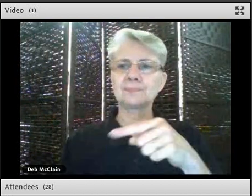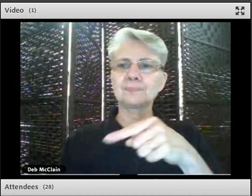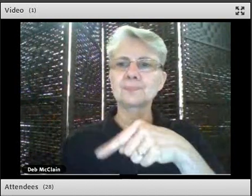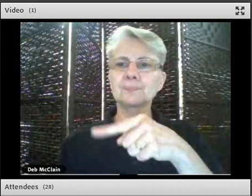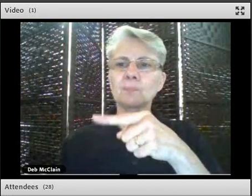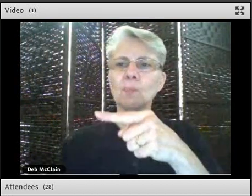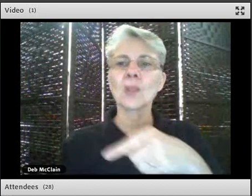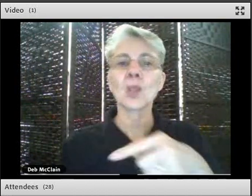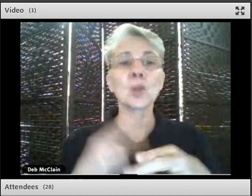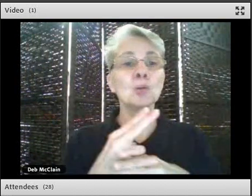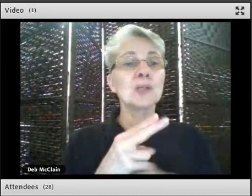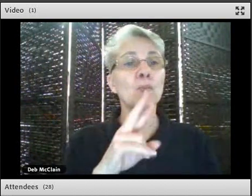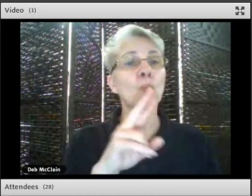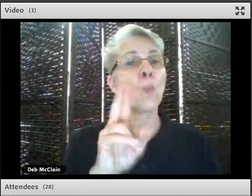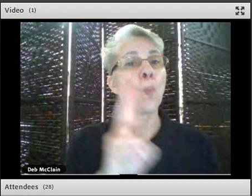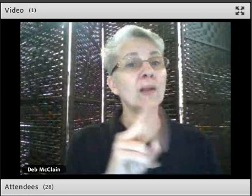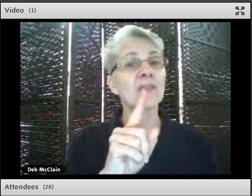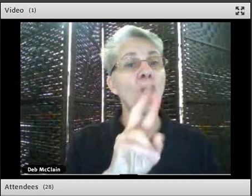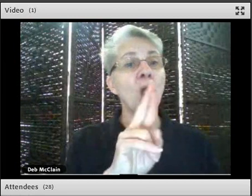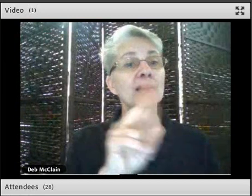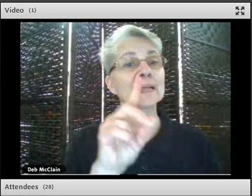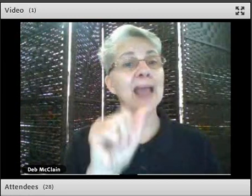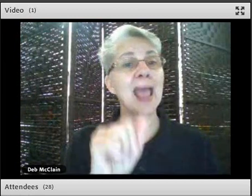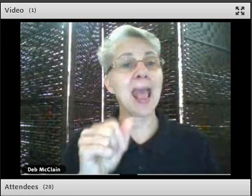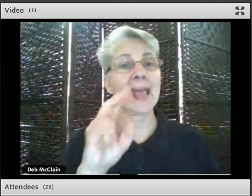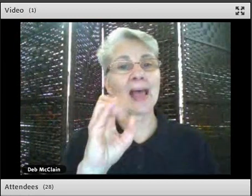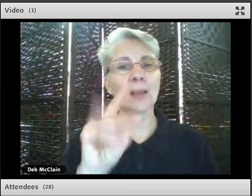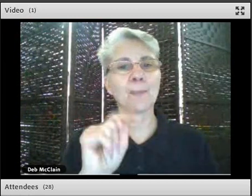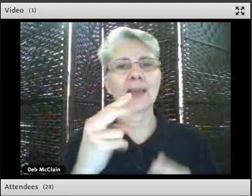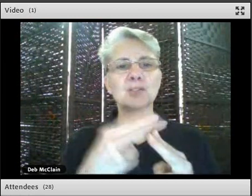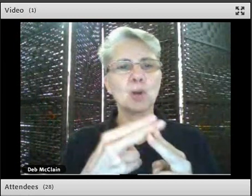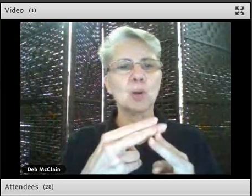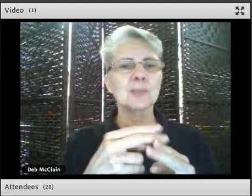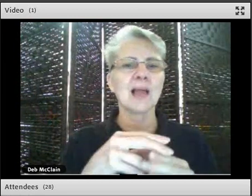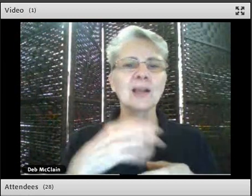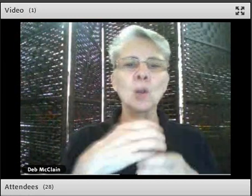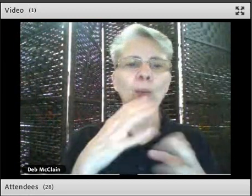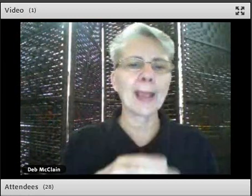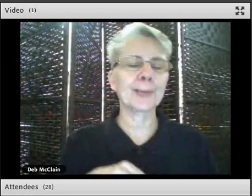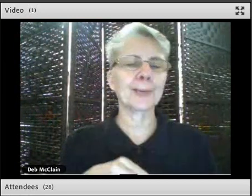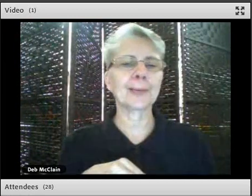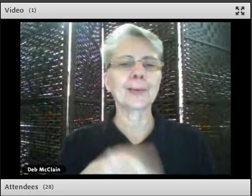that we can use one of those RDA element names as the relationship designator.